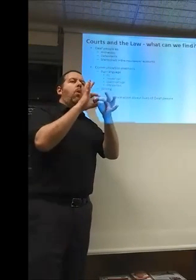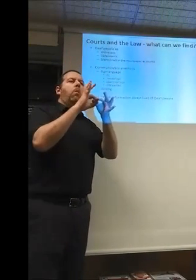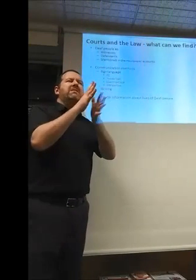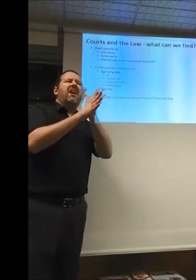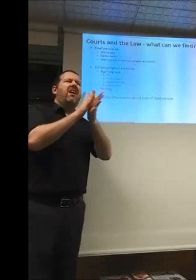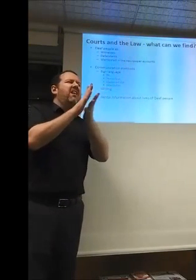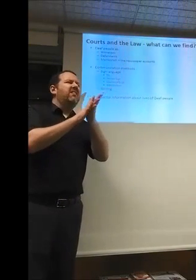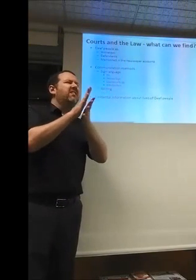also home-sign.